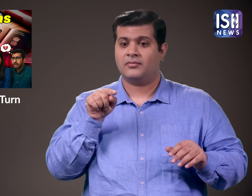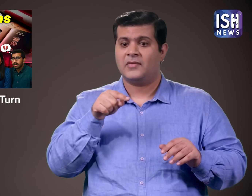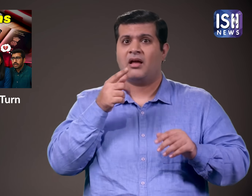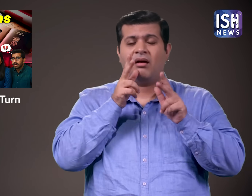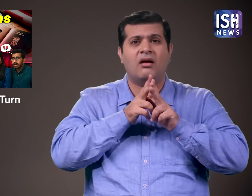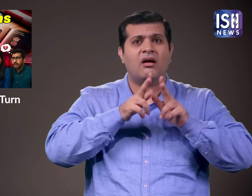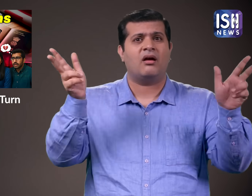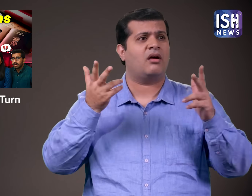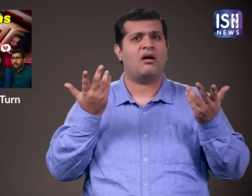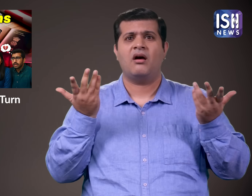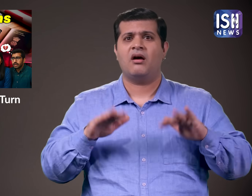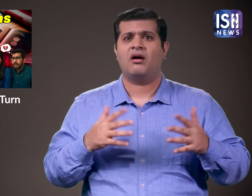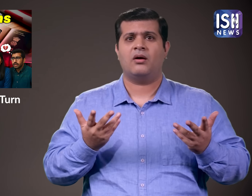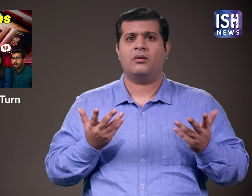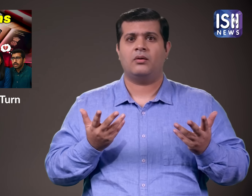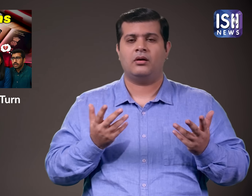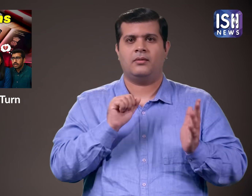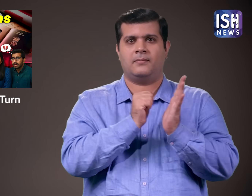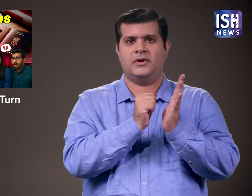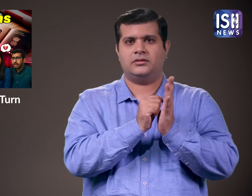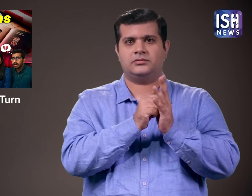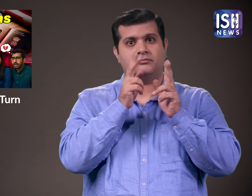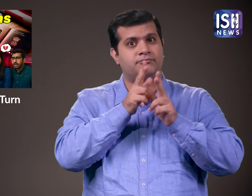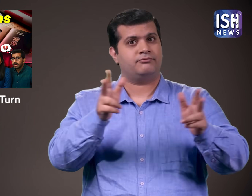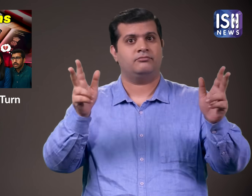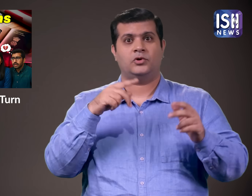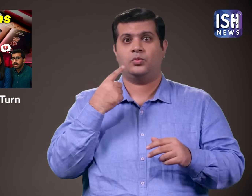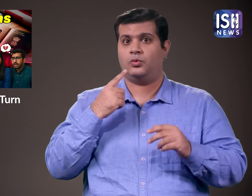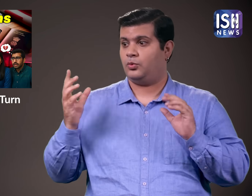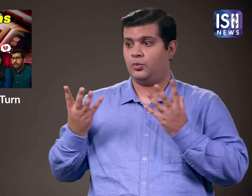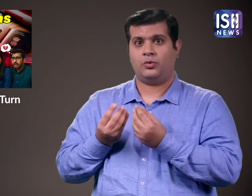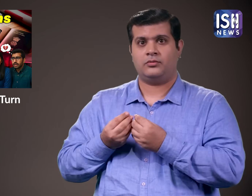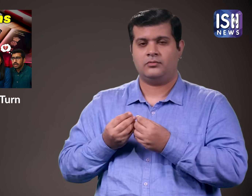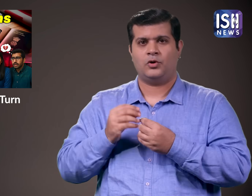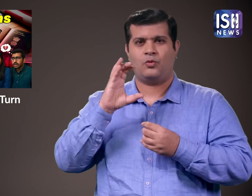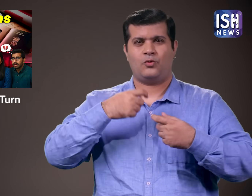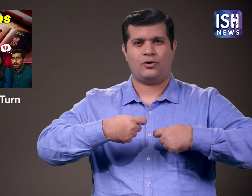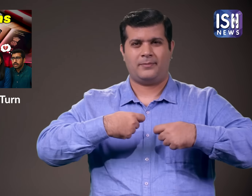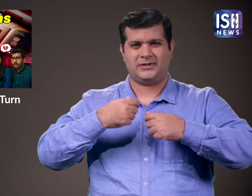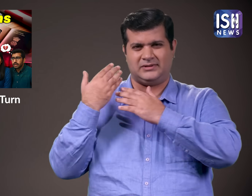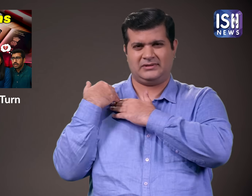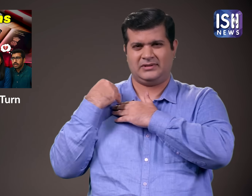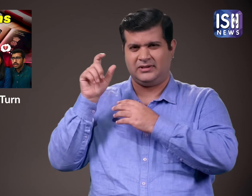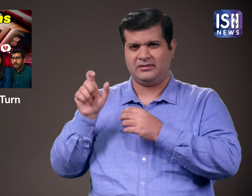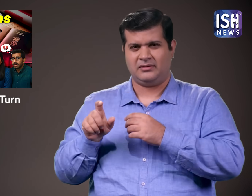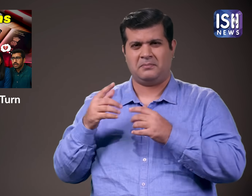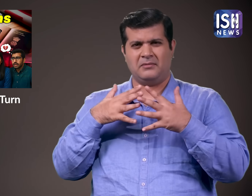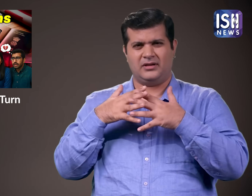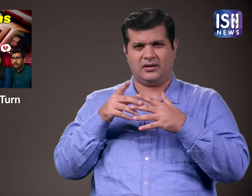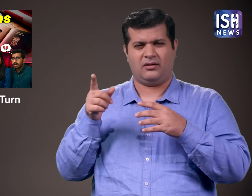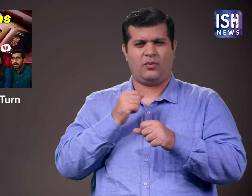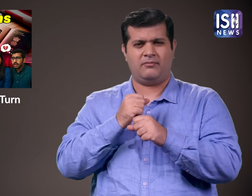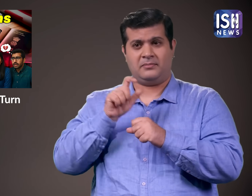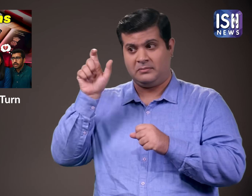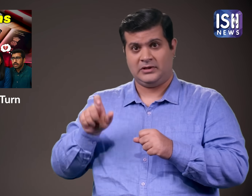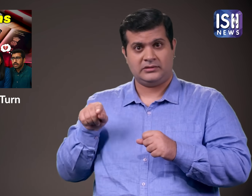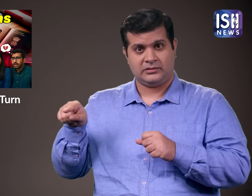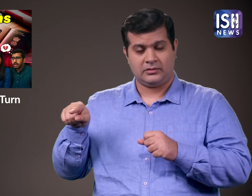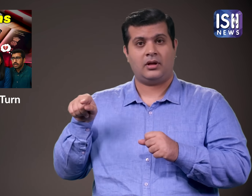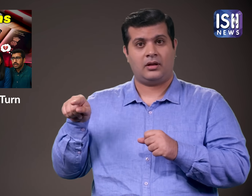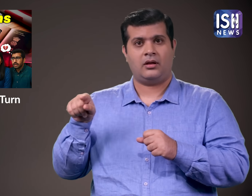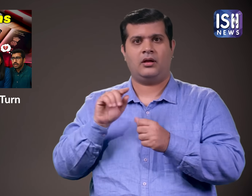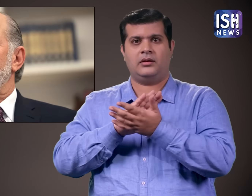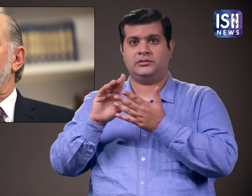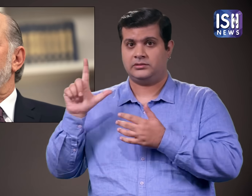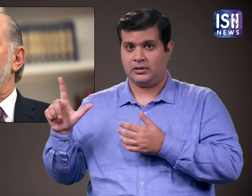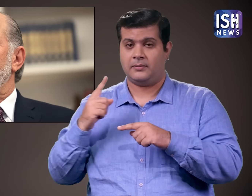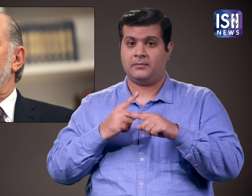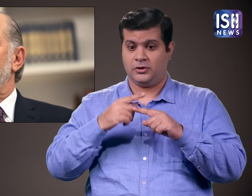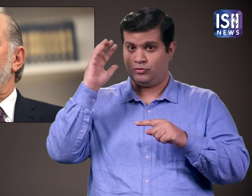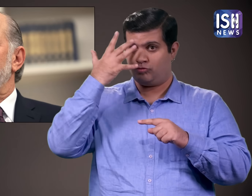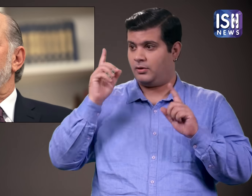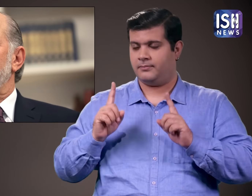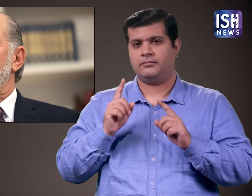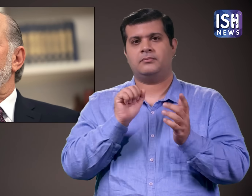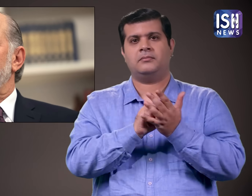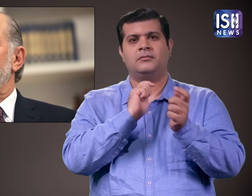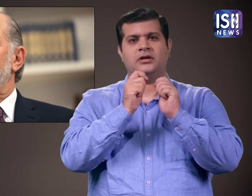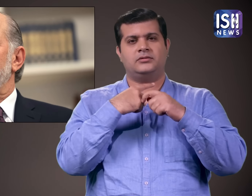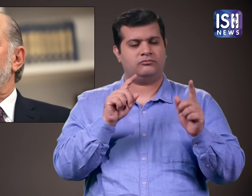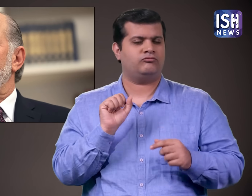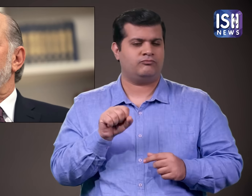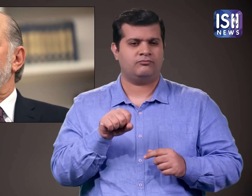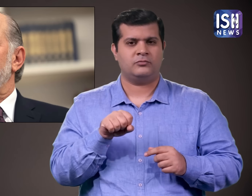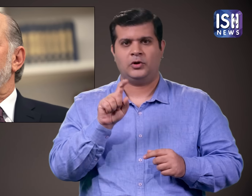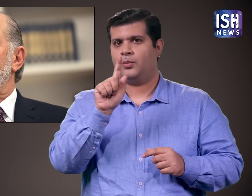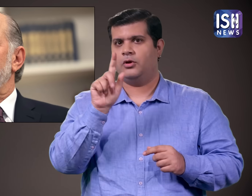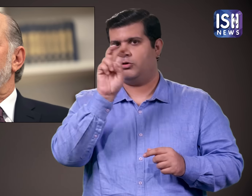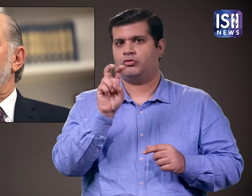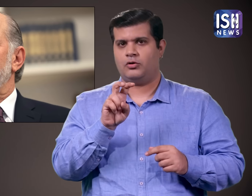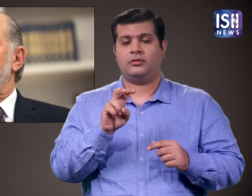Trump and U.S. Commerce Secretary Howard Lutnick announced in the press that a $100,000 H-1B visa fee will be imposed.